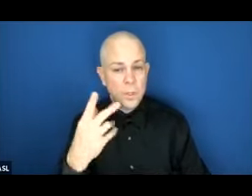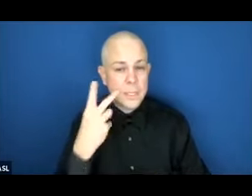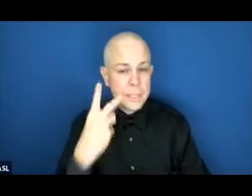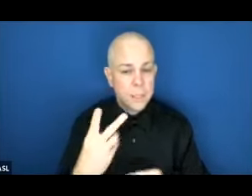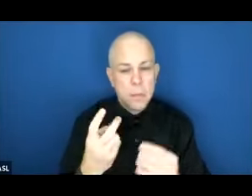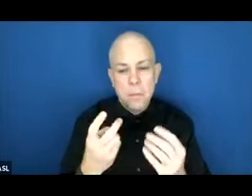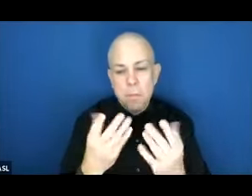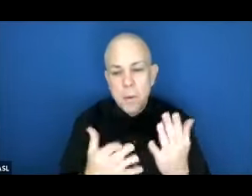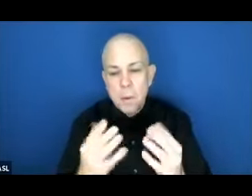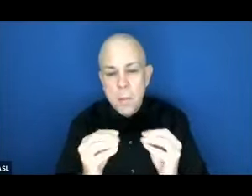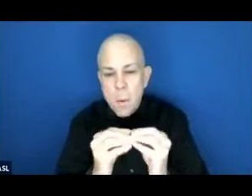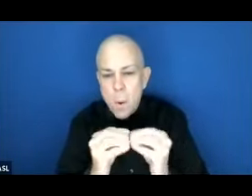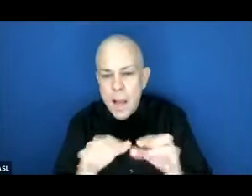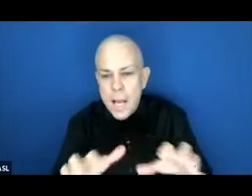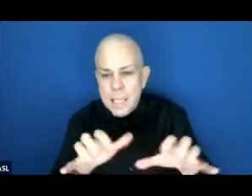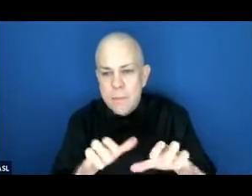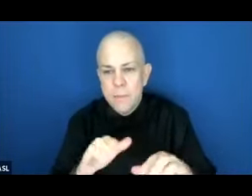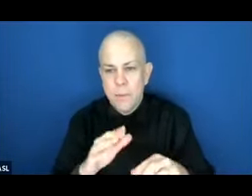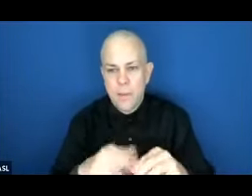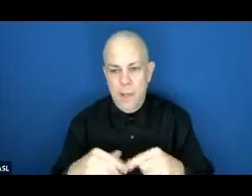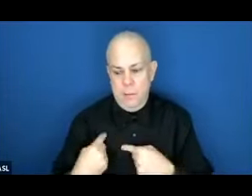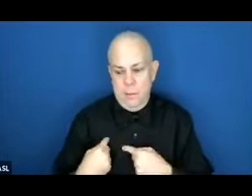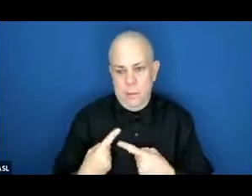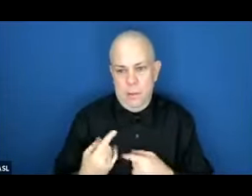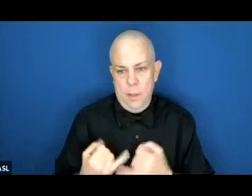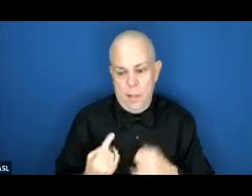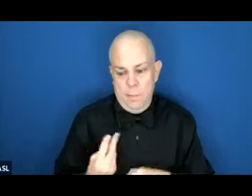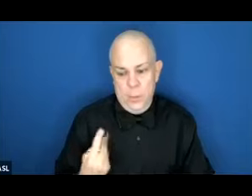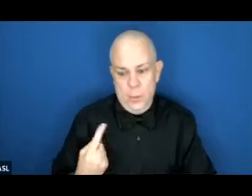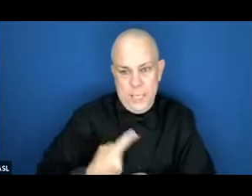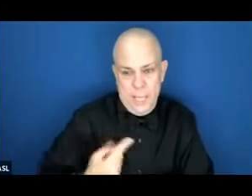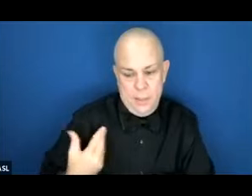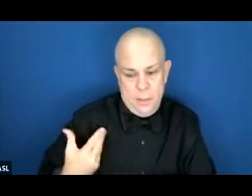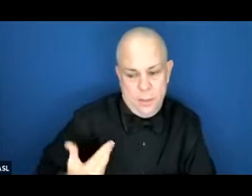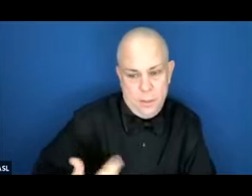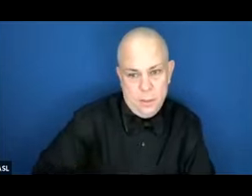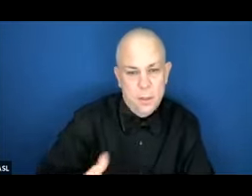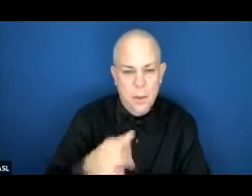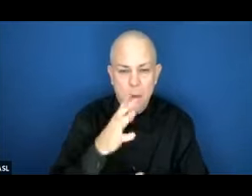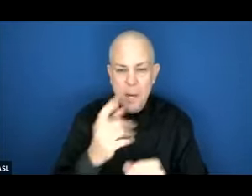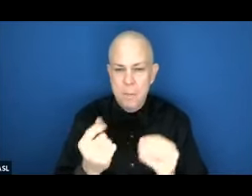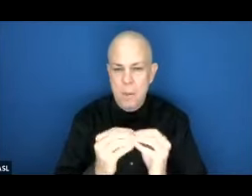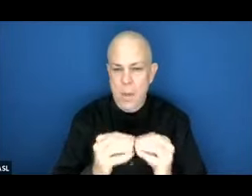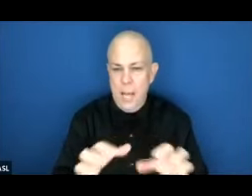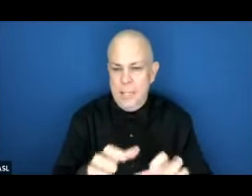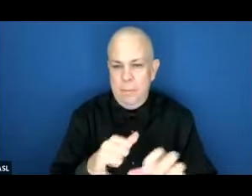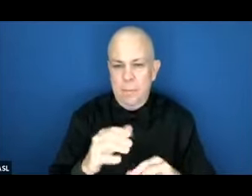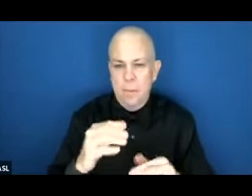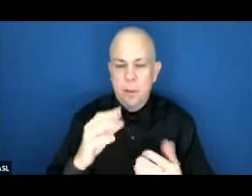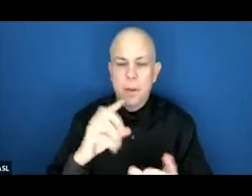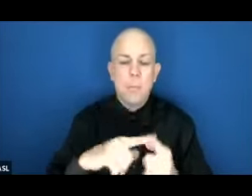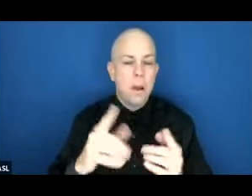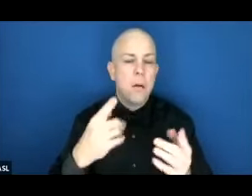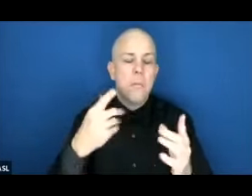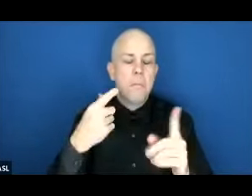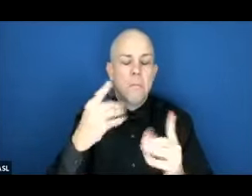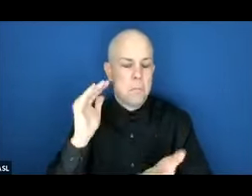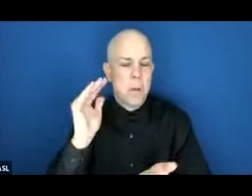and a little bit less than we saw today in fire behavior tomorrow it's going to be a result of the sunshine and the lower humidity